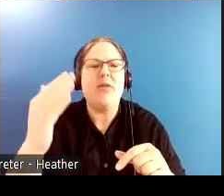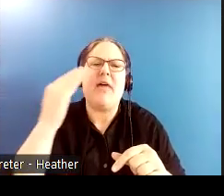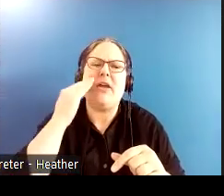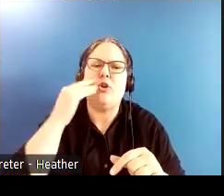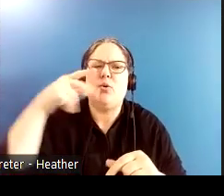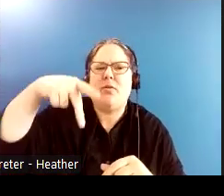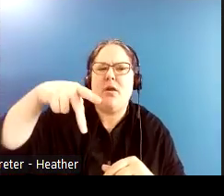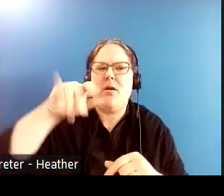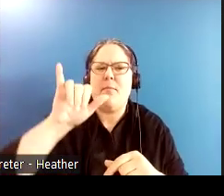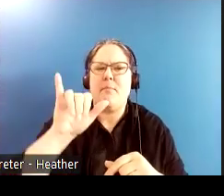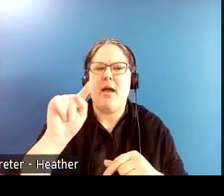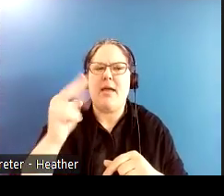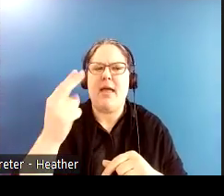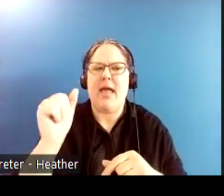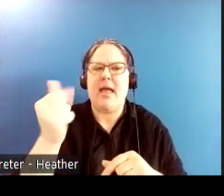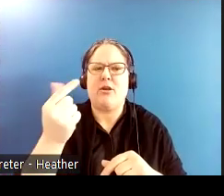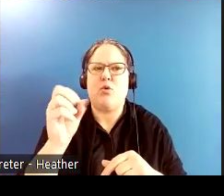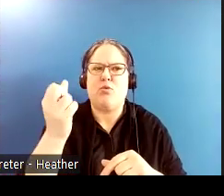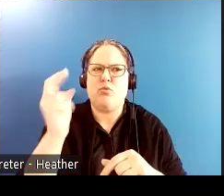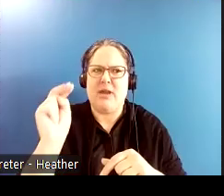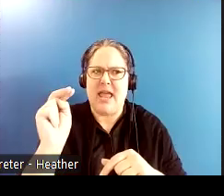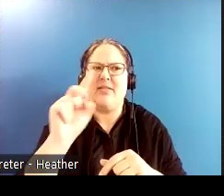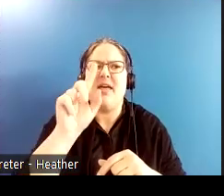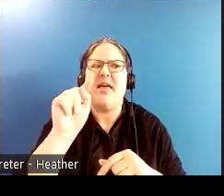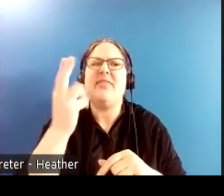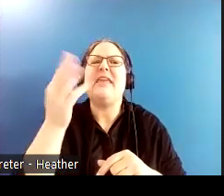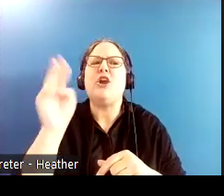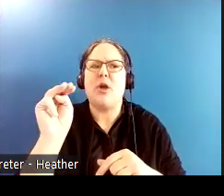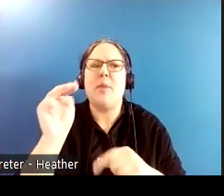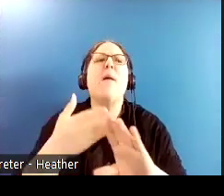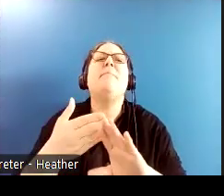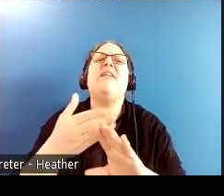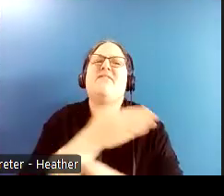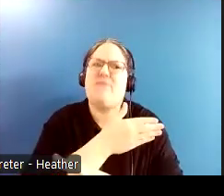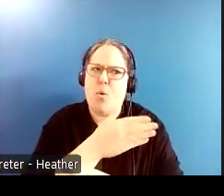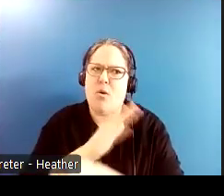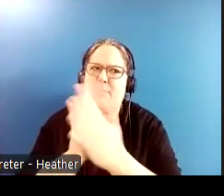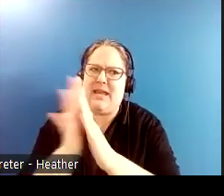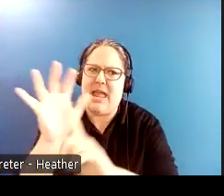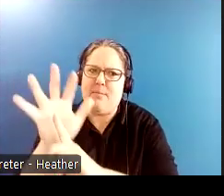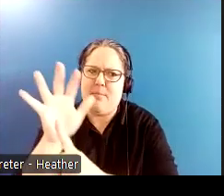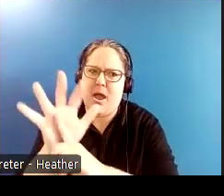Pythagoras popularized it. So if you roll forward to about 1800 BC on the Plimpmpton tag tablet,